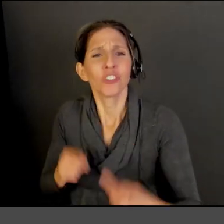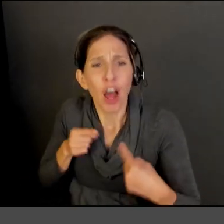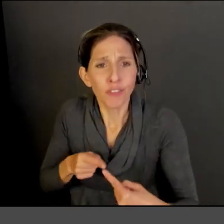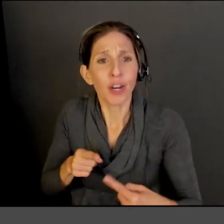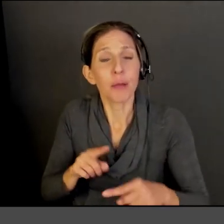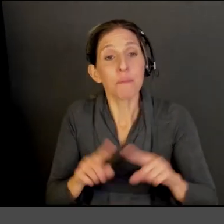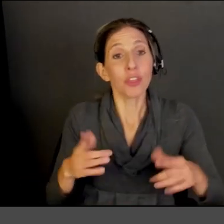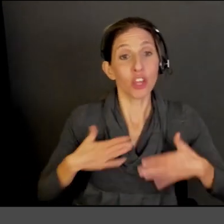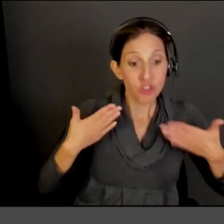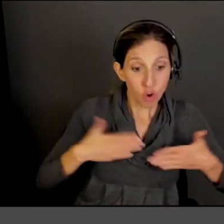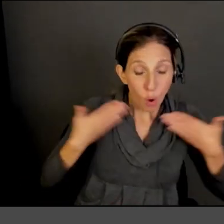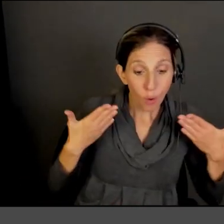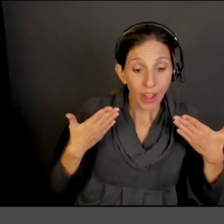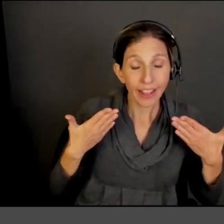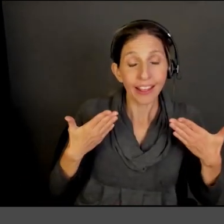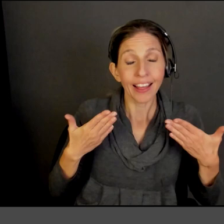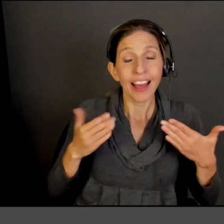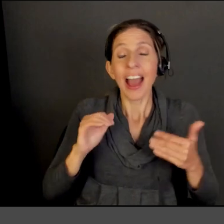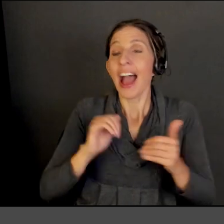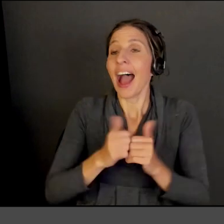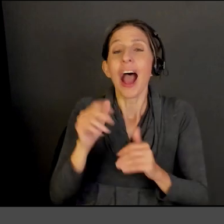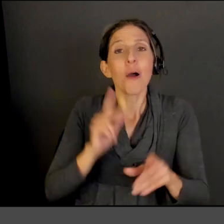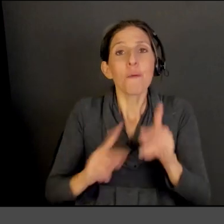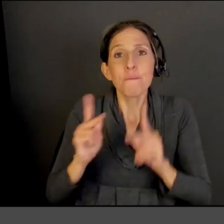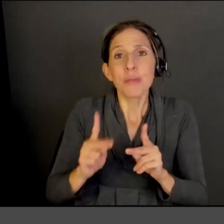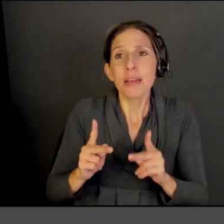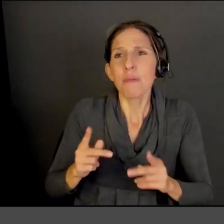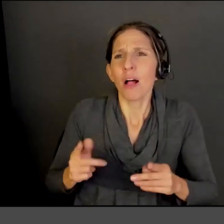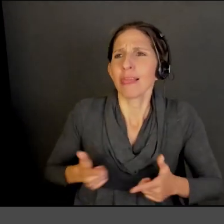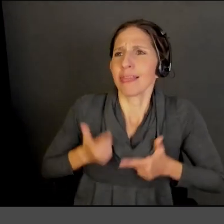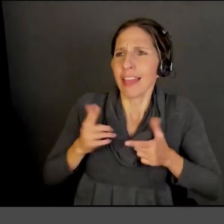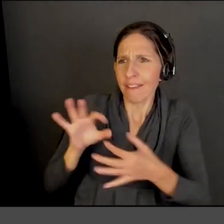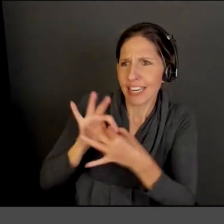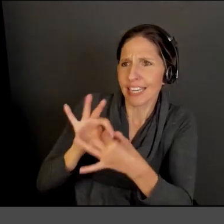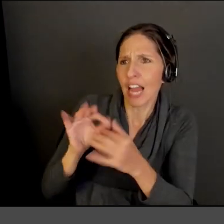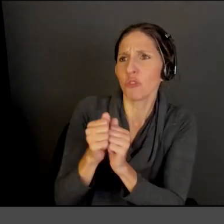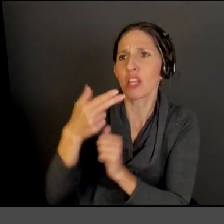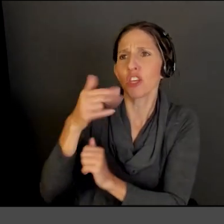EVEN IN THE DARKEST OF TIMES WHERE THEY PULL ON FROM FOR THEIR STRENGTH